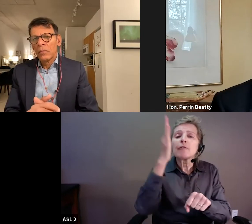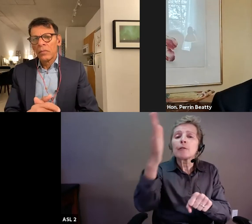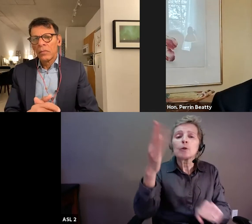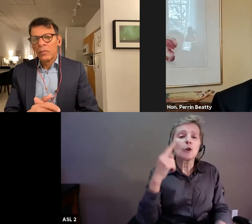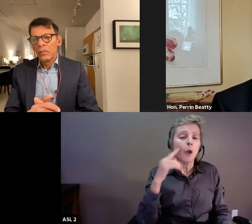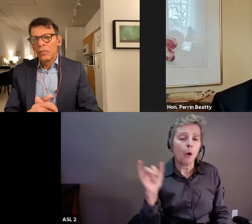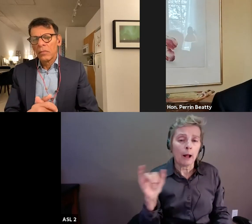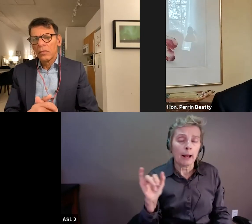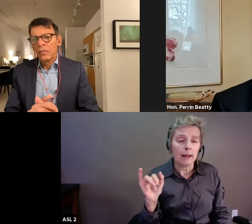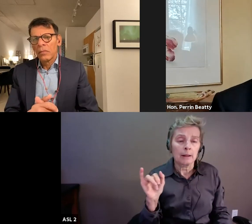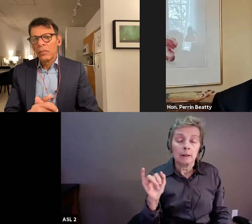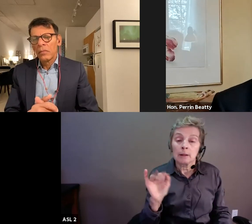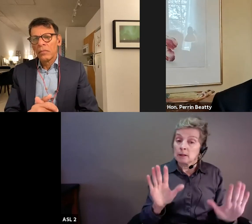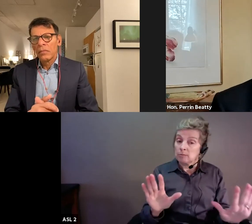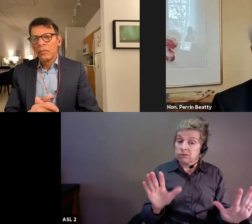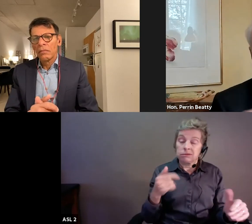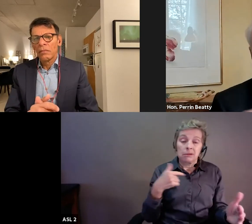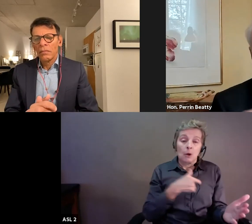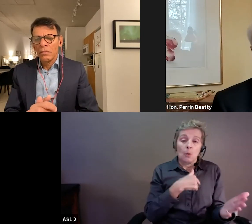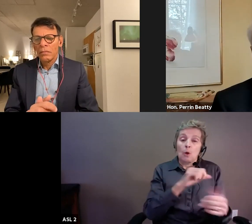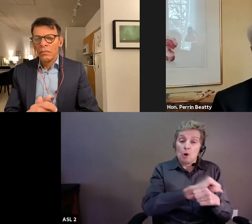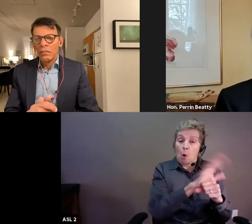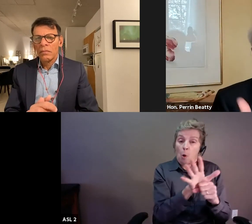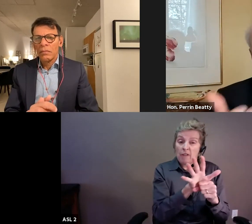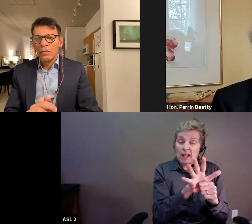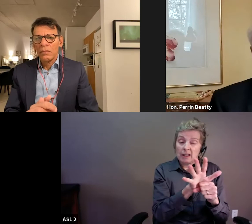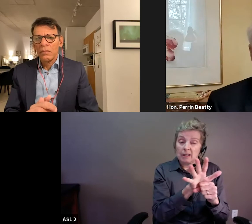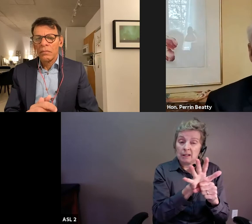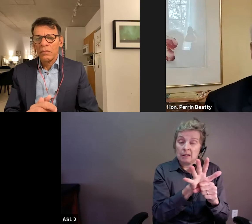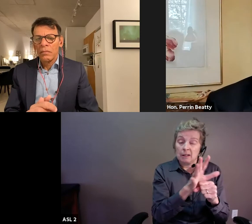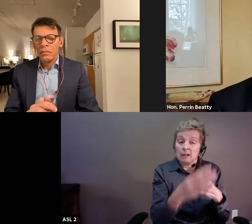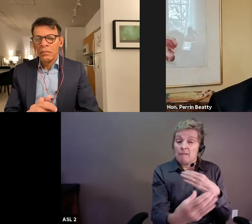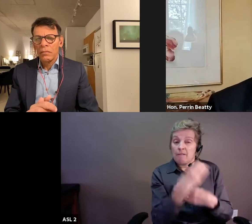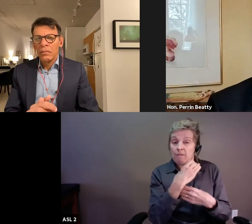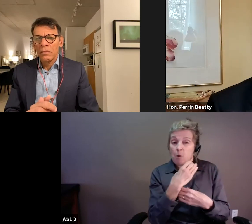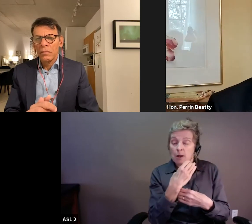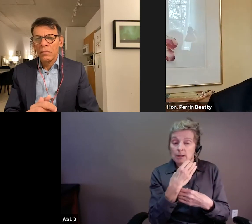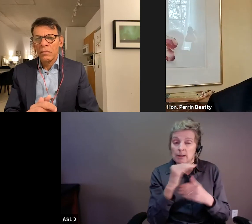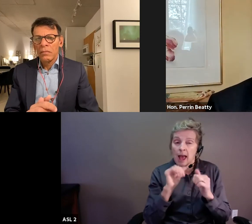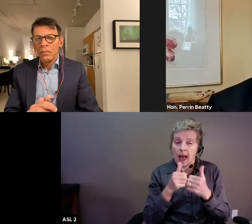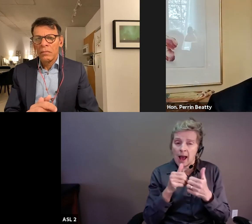lot as a result of COVID-19 and how we've been forced to adapt. I've talked to many, many